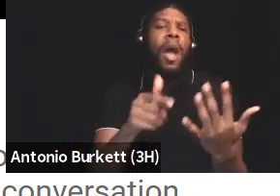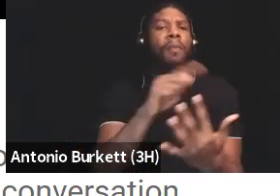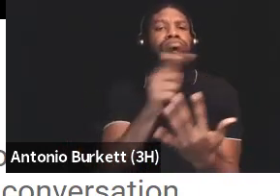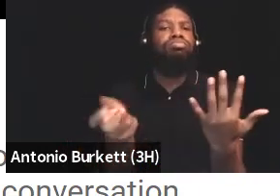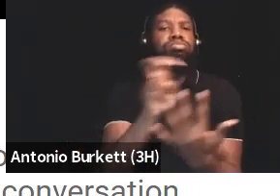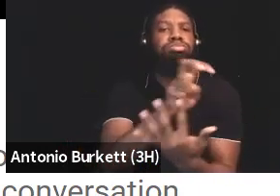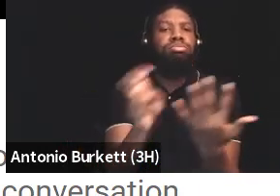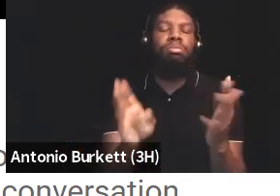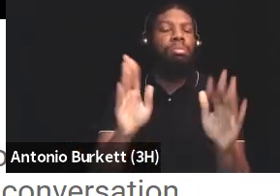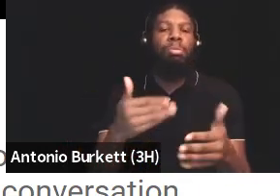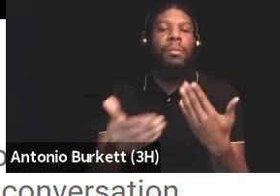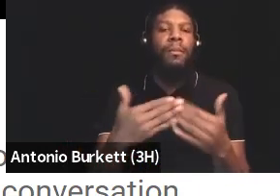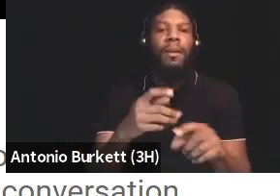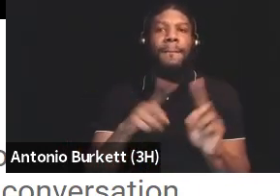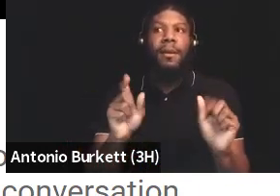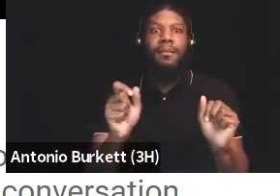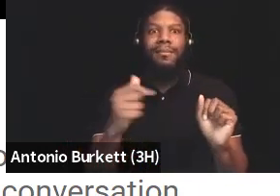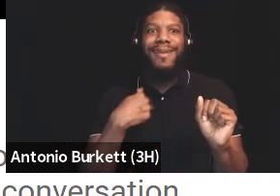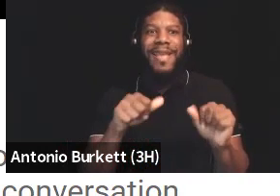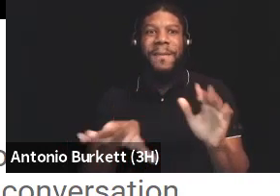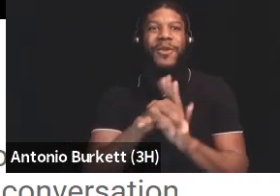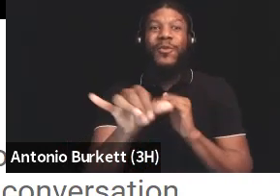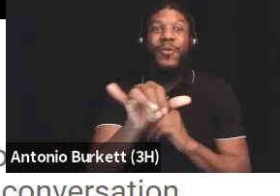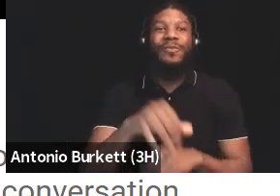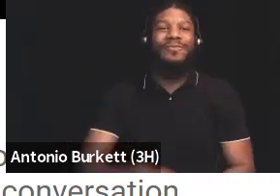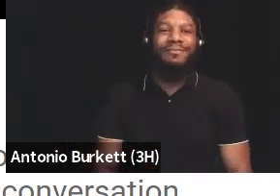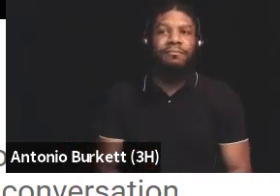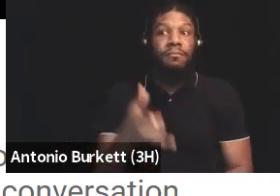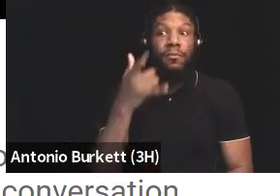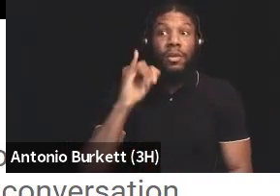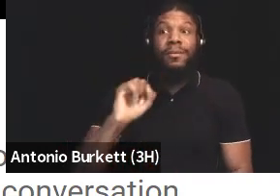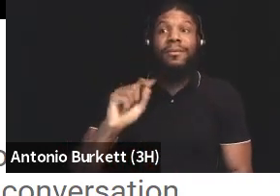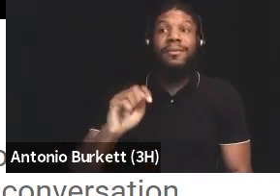if you want, I'm also happy to pick that order. It looks like Steve is ready to jump in here.